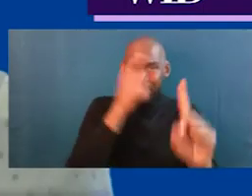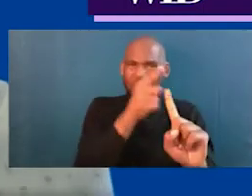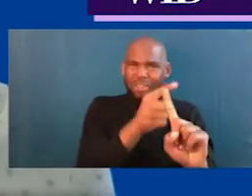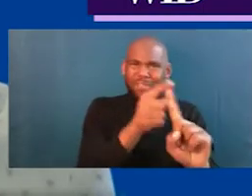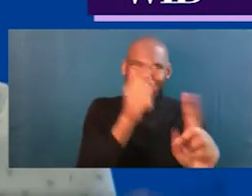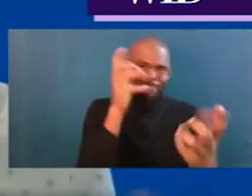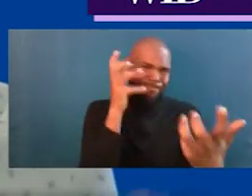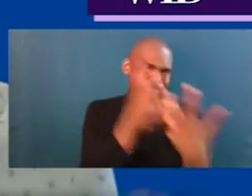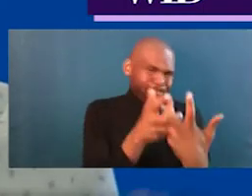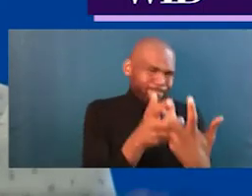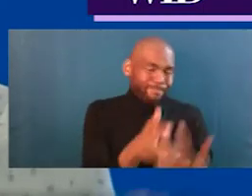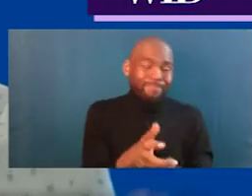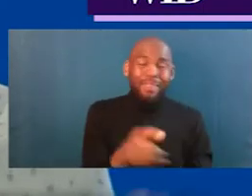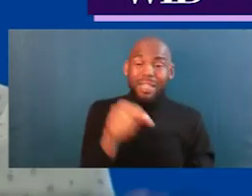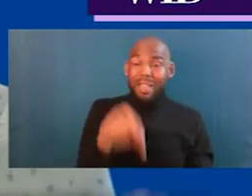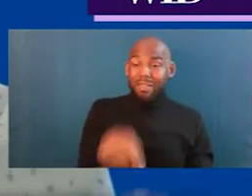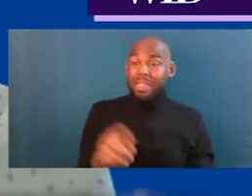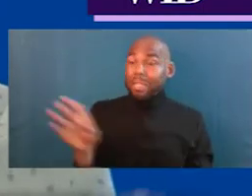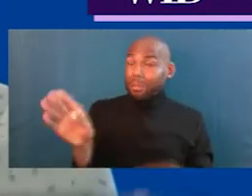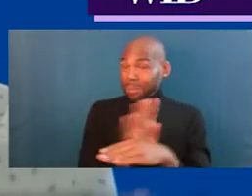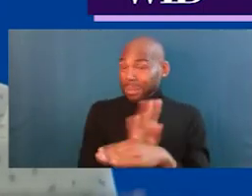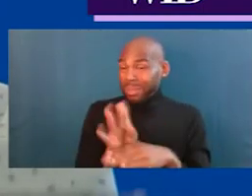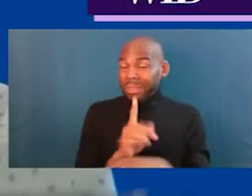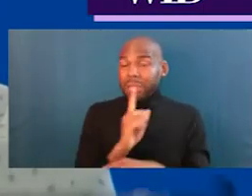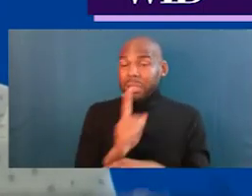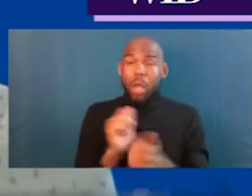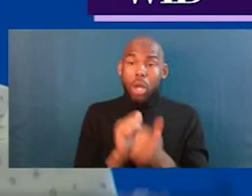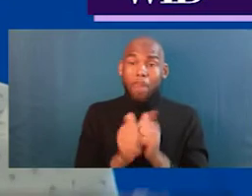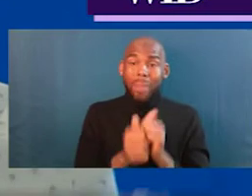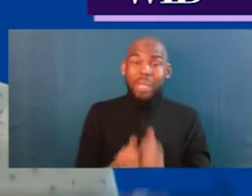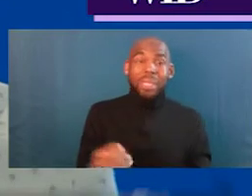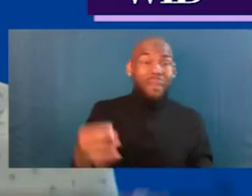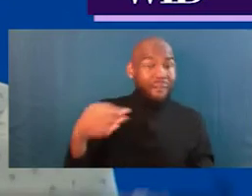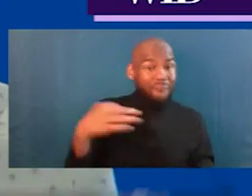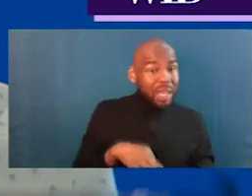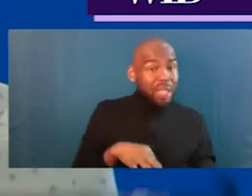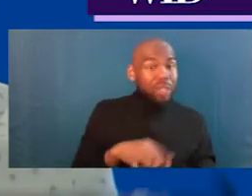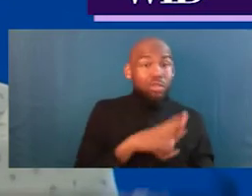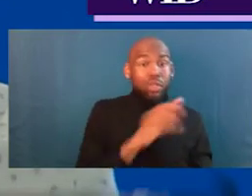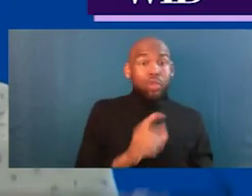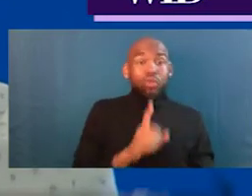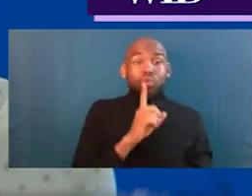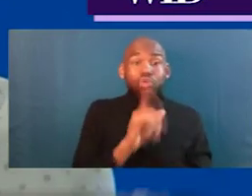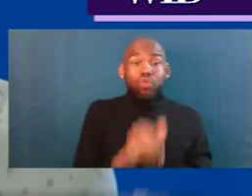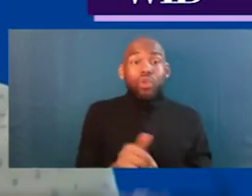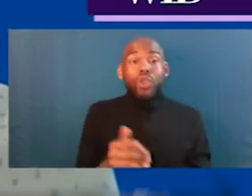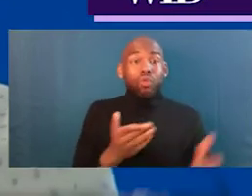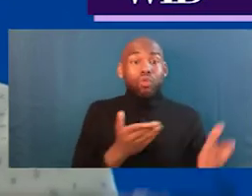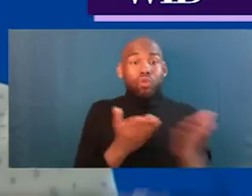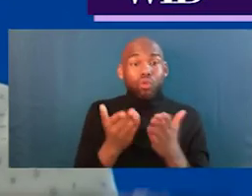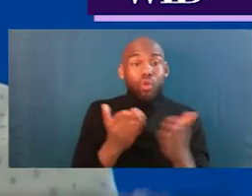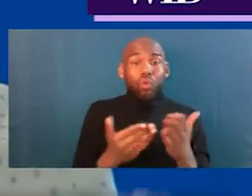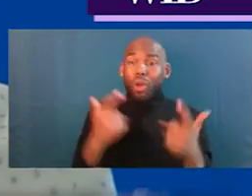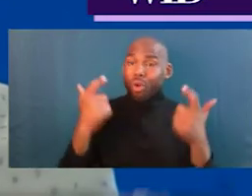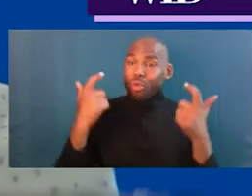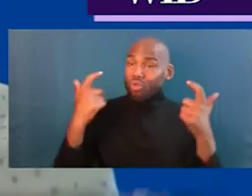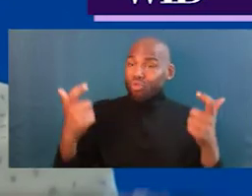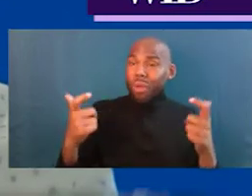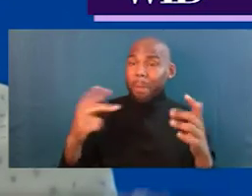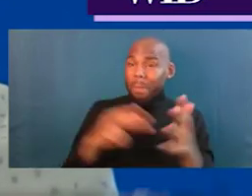it as a business competitive advantage and along with really serving to a great purpose,